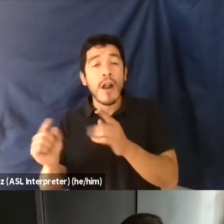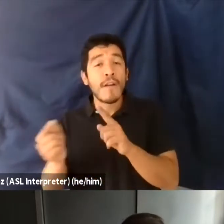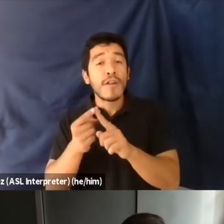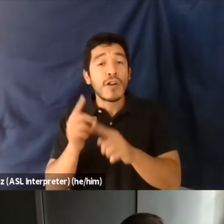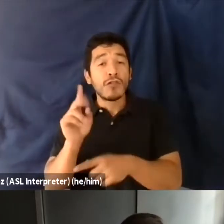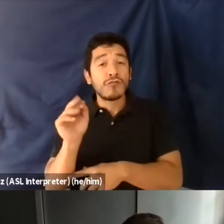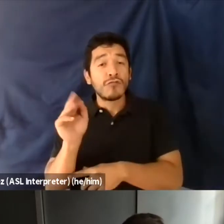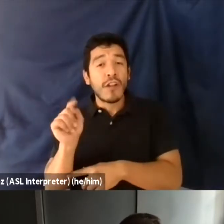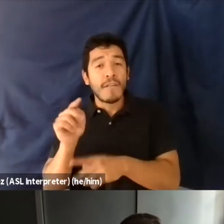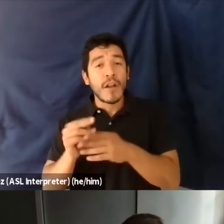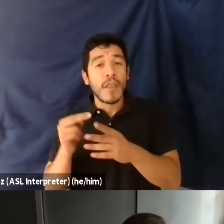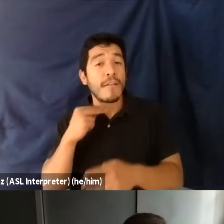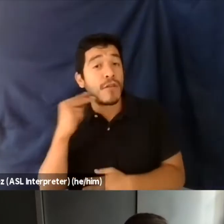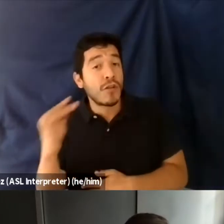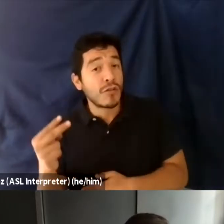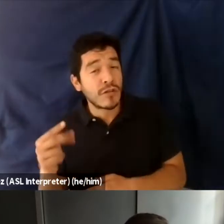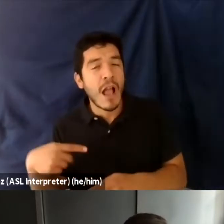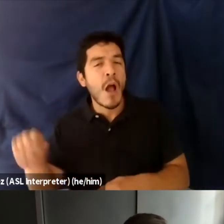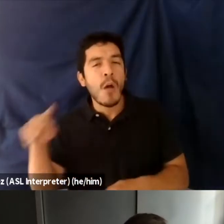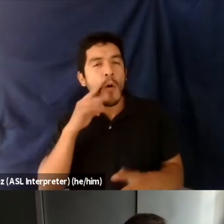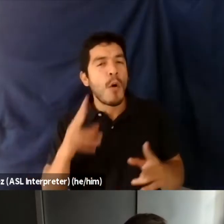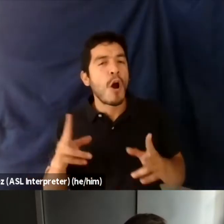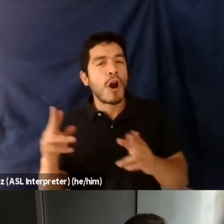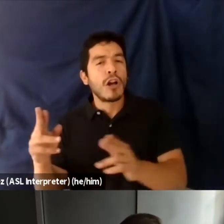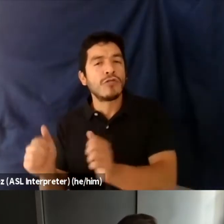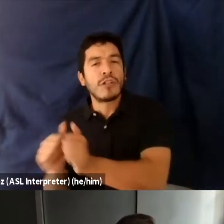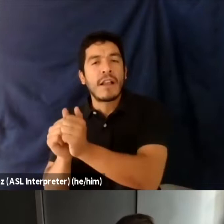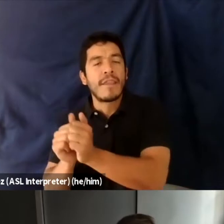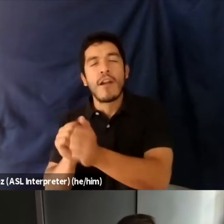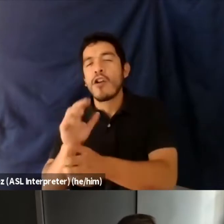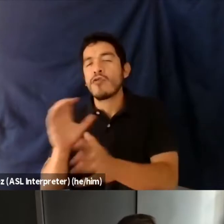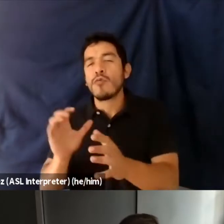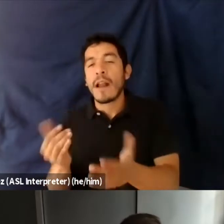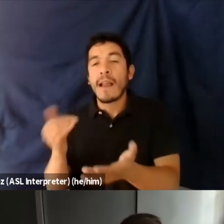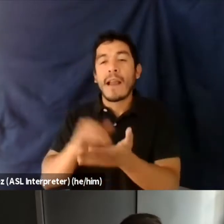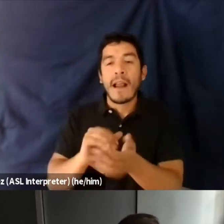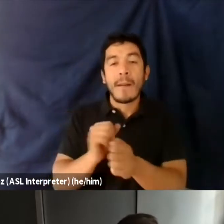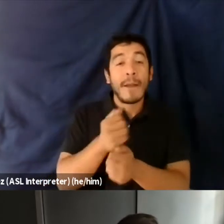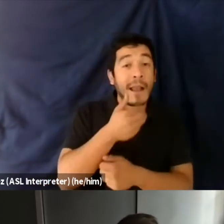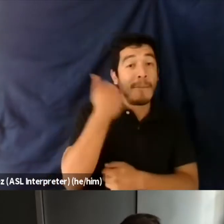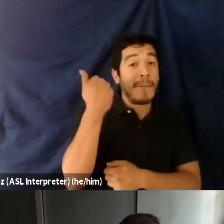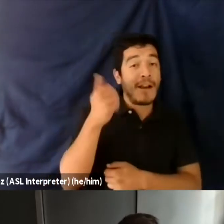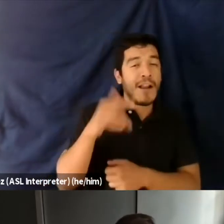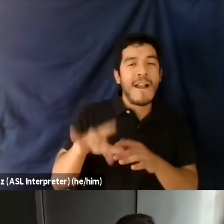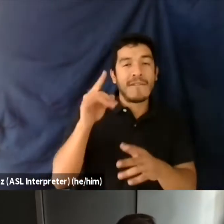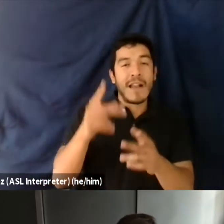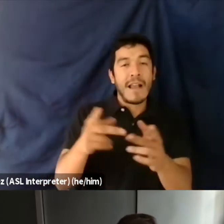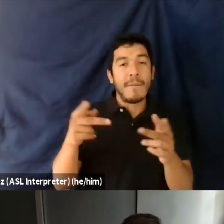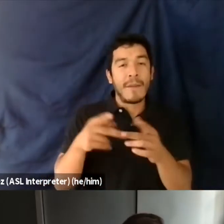We'd kind of cut those together, go back, rehash it and make it better and then find the spots in the archive that support.